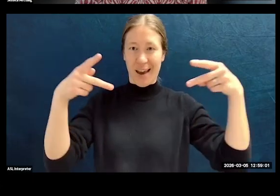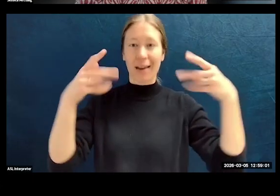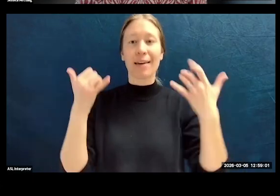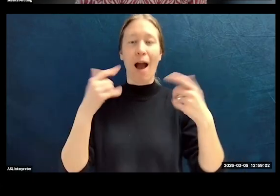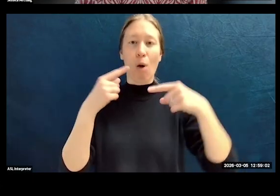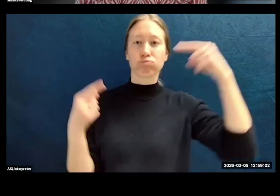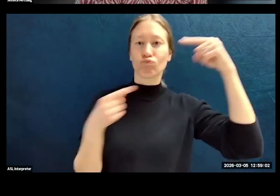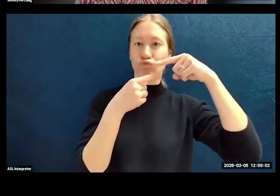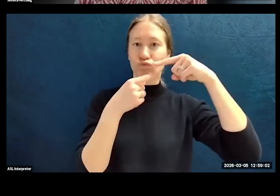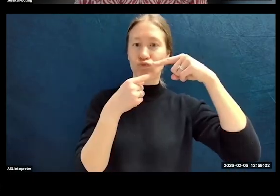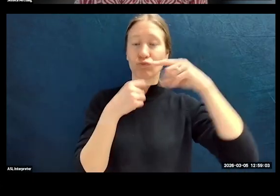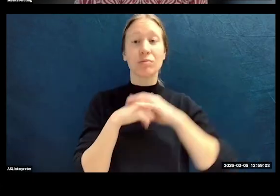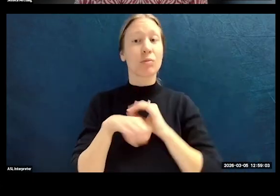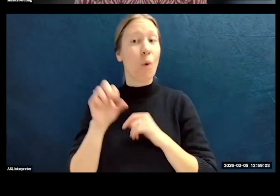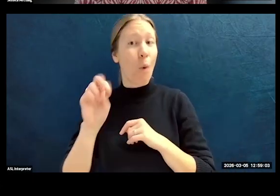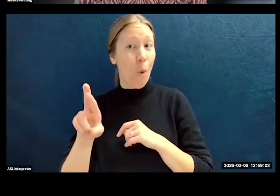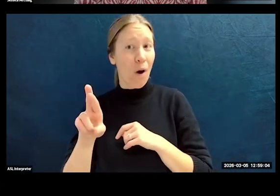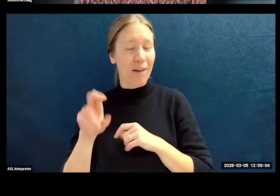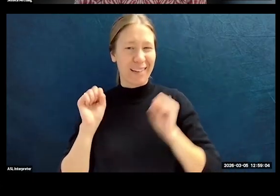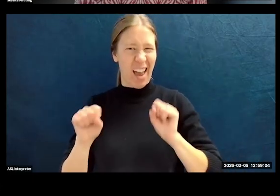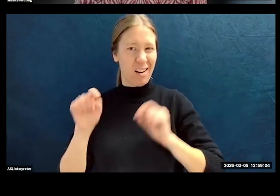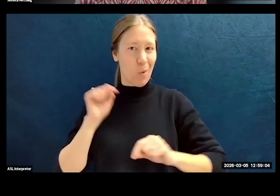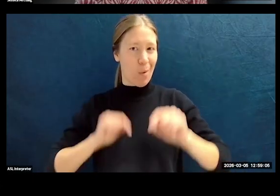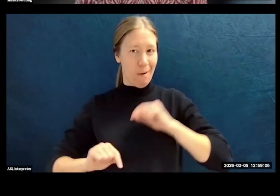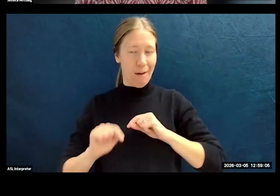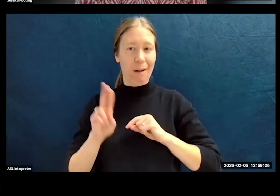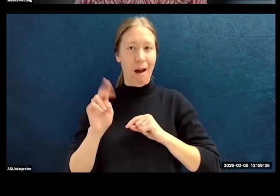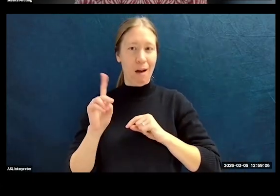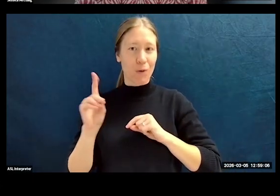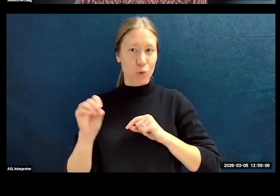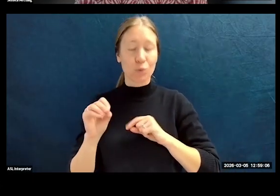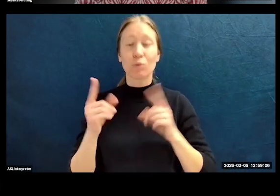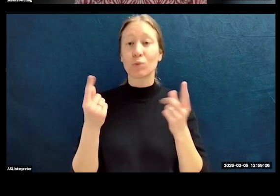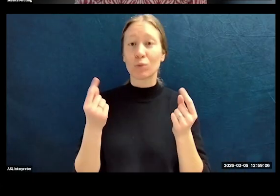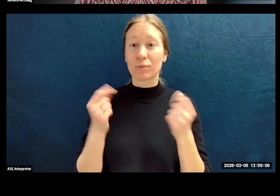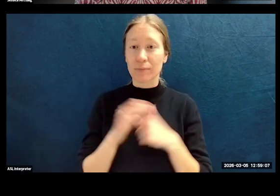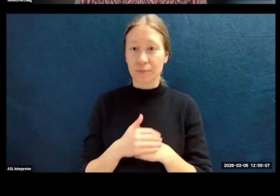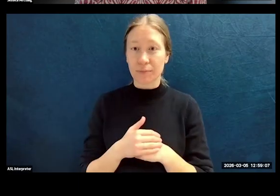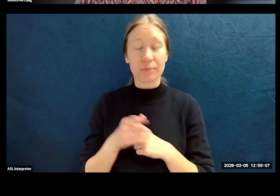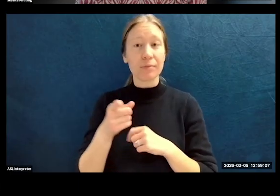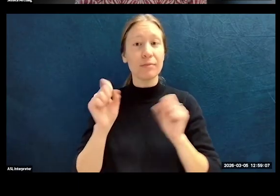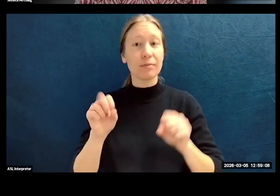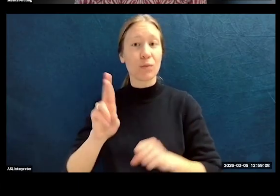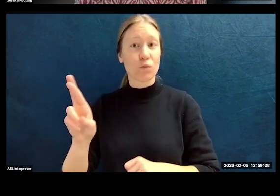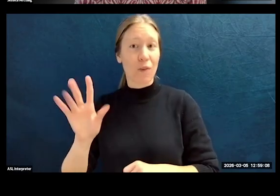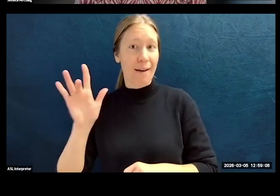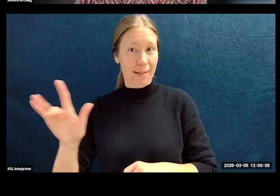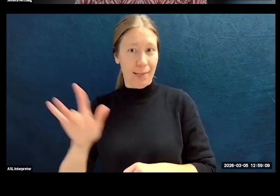Or, if we undo that move, we also have the option to right click to open up the options menu